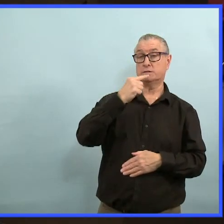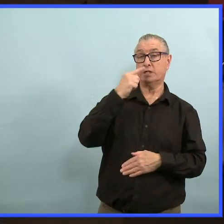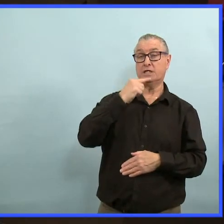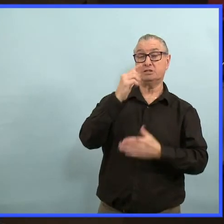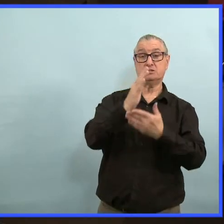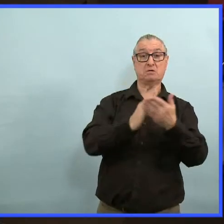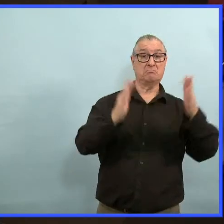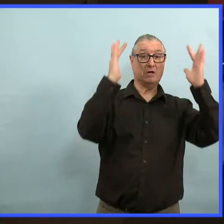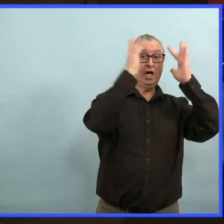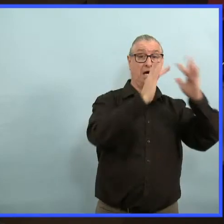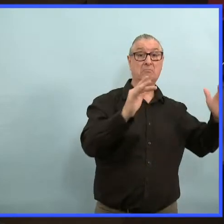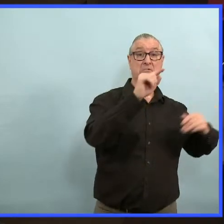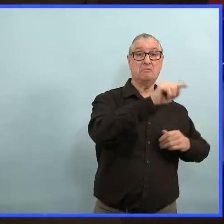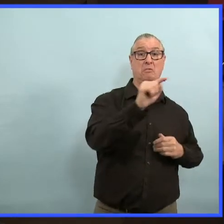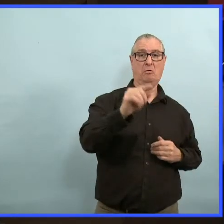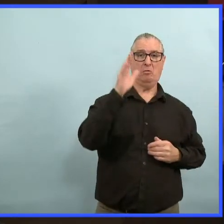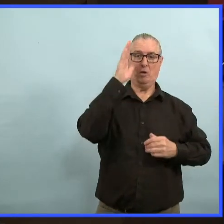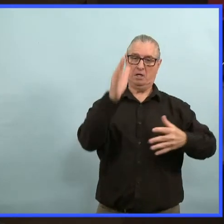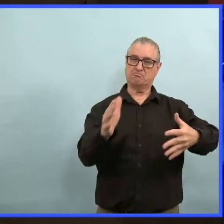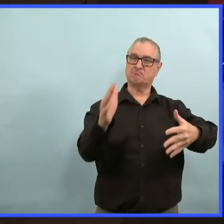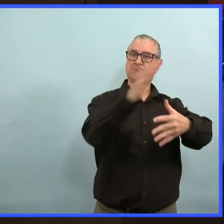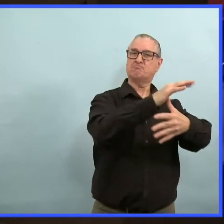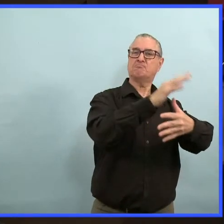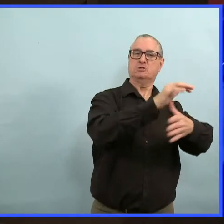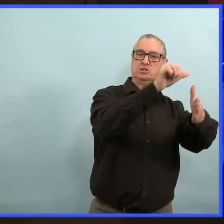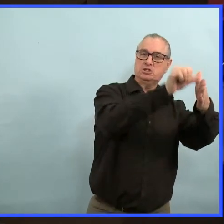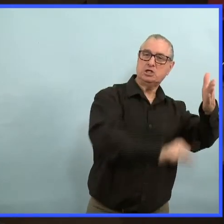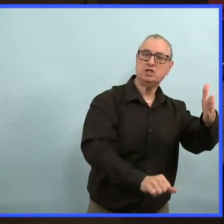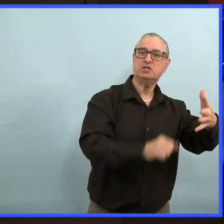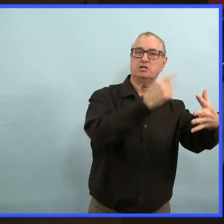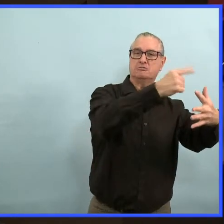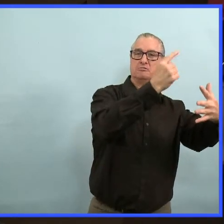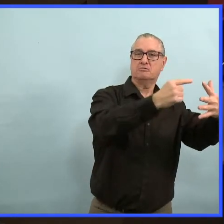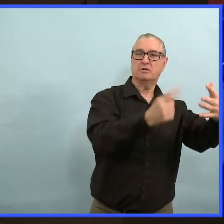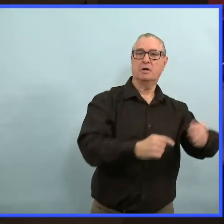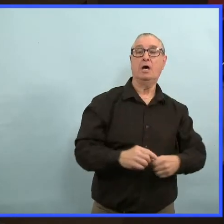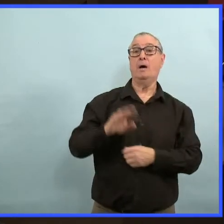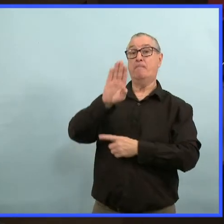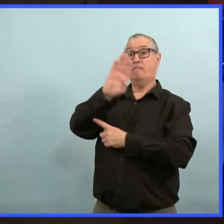for us uh surgeries and of course brandon is on that list i just wonder if there